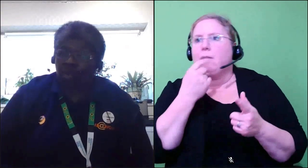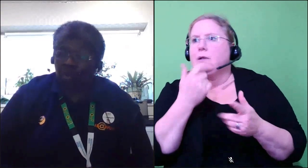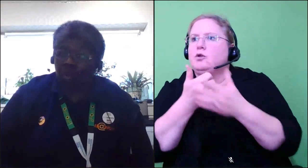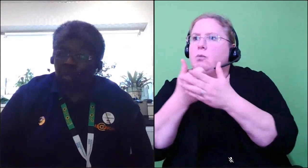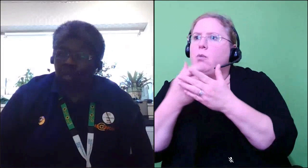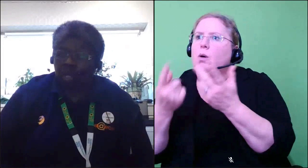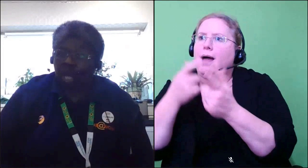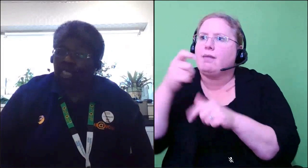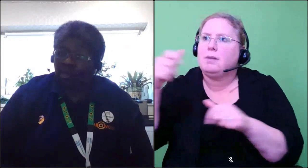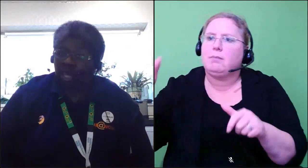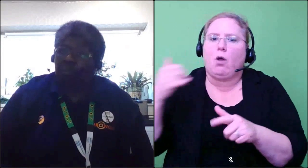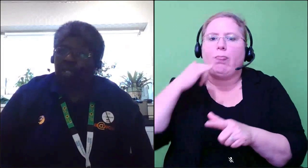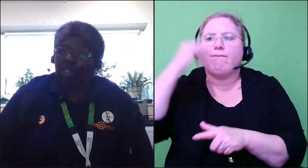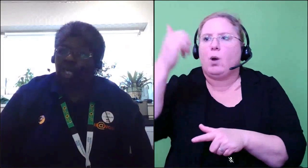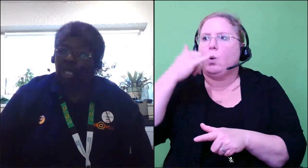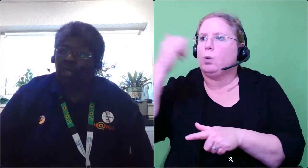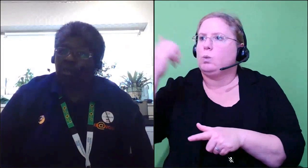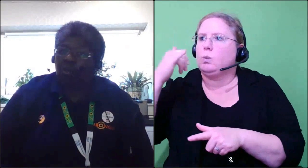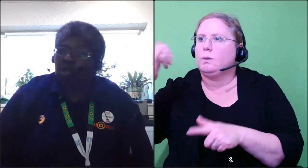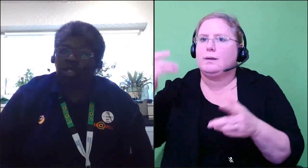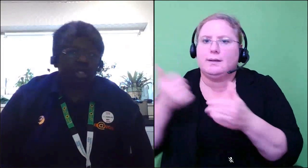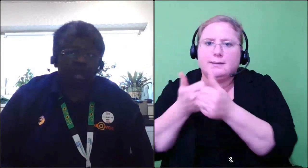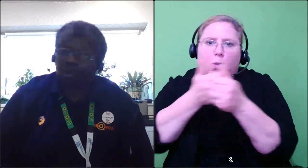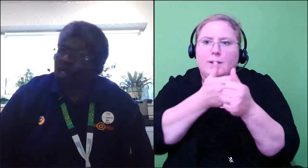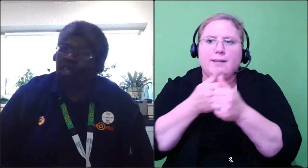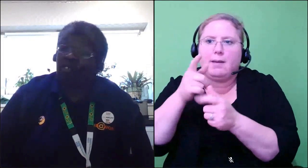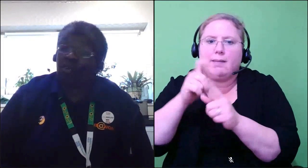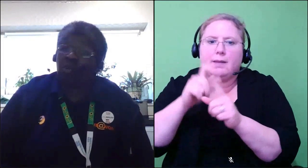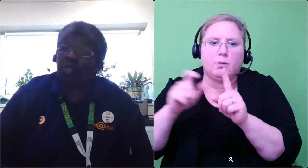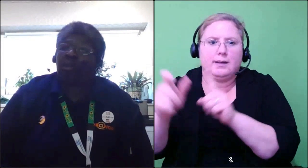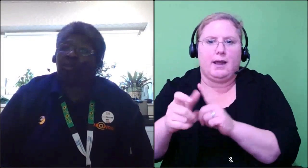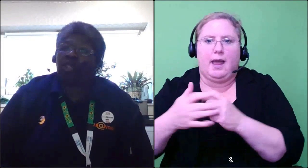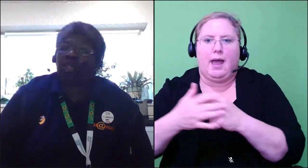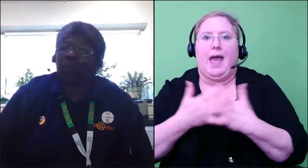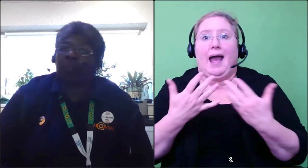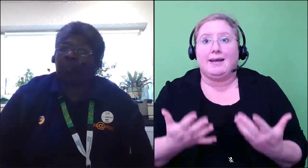in a role as a [indiscernible] this year which is totally different from what I'm used to.